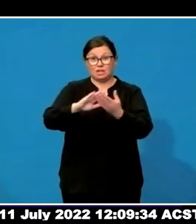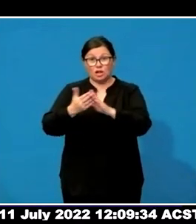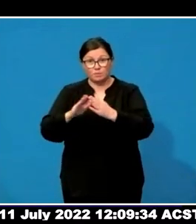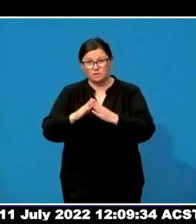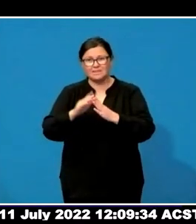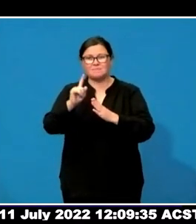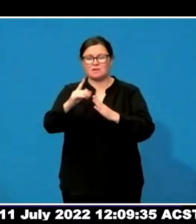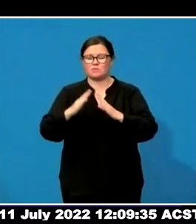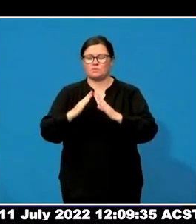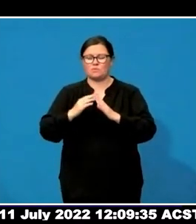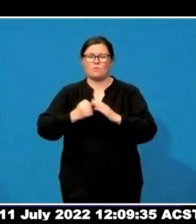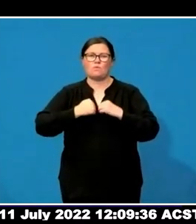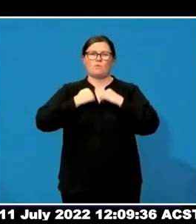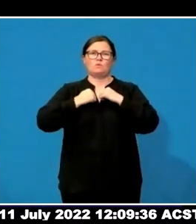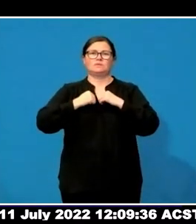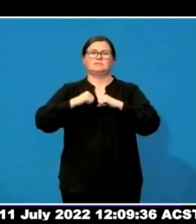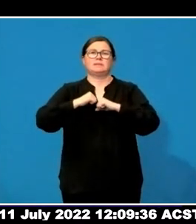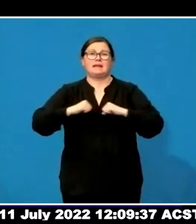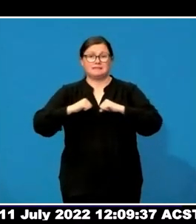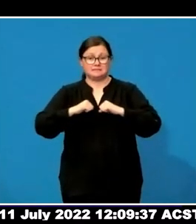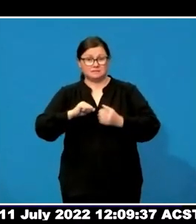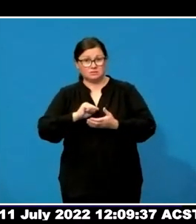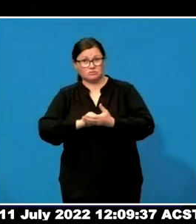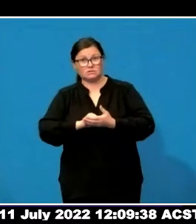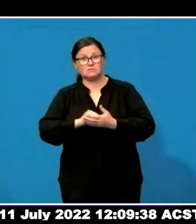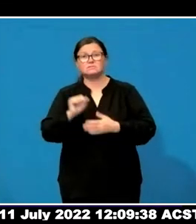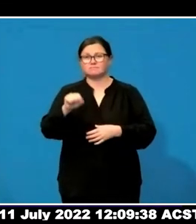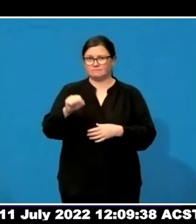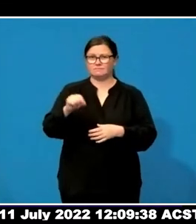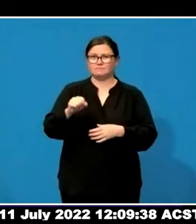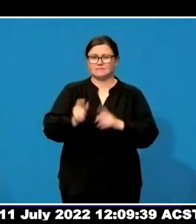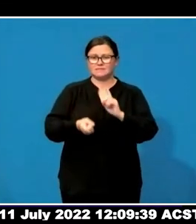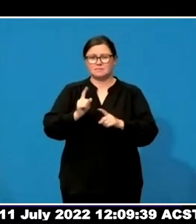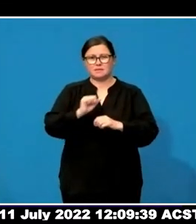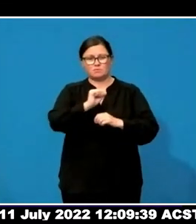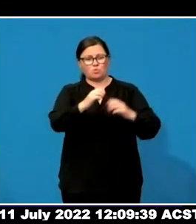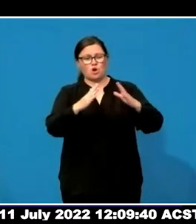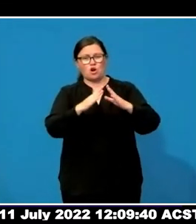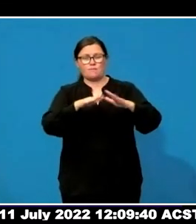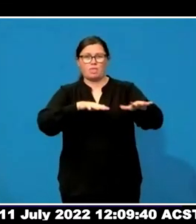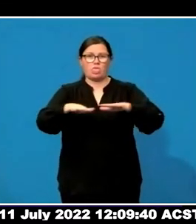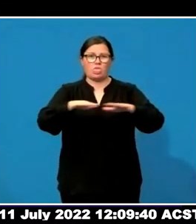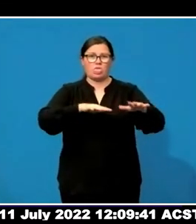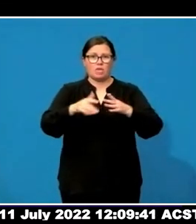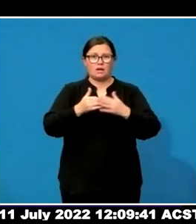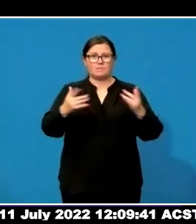Yeah. MS TARRAGO: Does it sometimes get a little bit busy at home for you, a lot of people in and out at home?